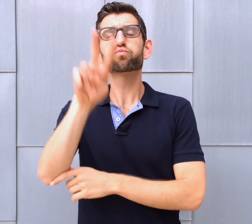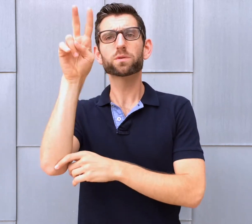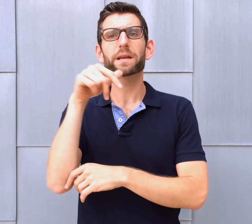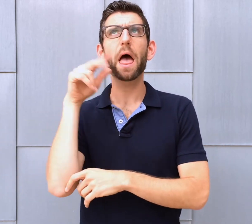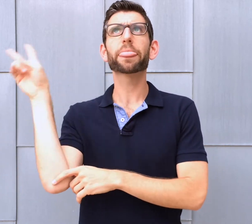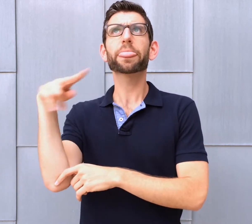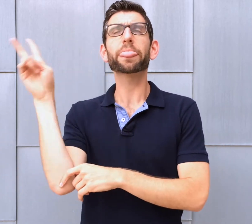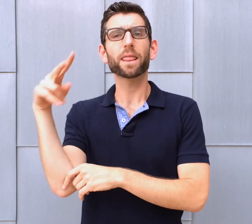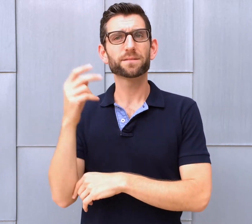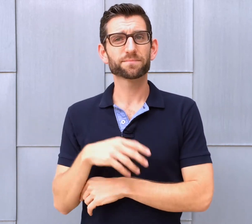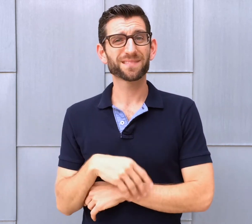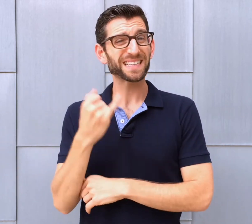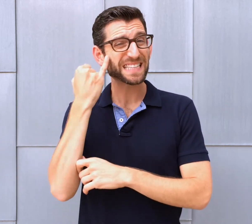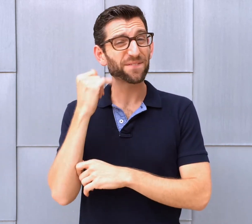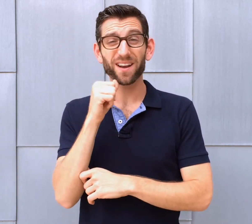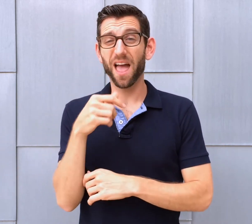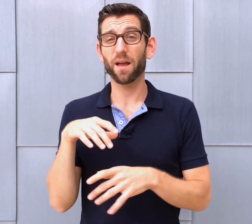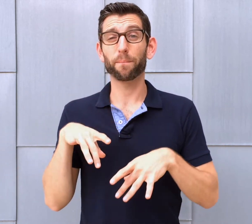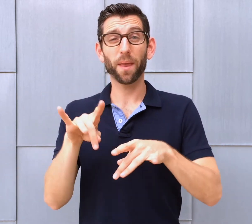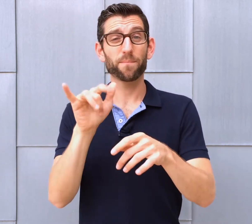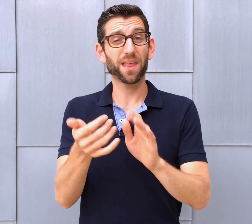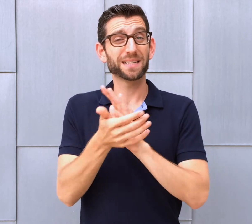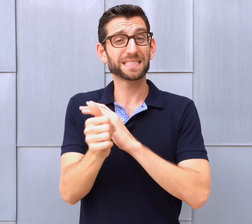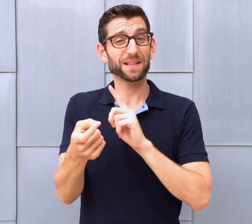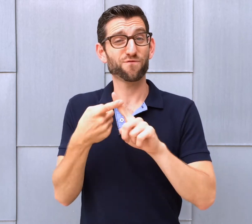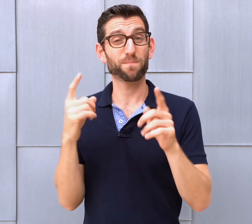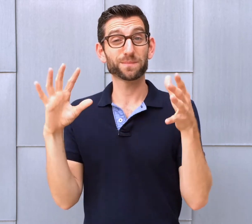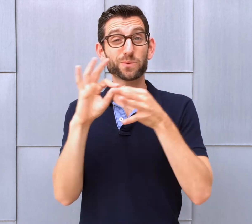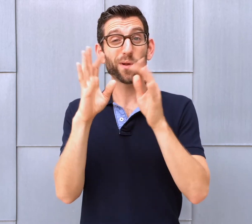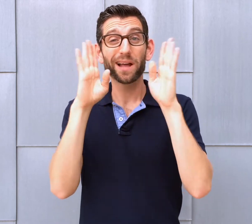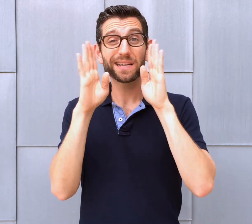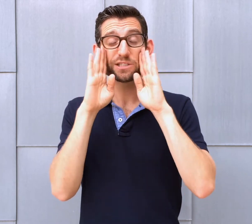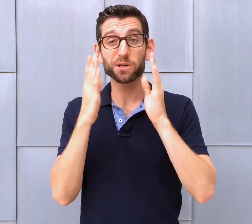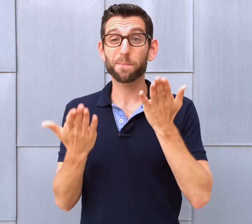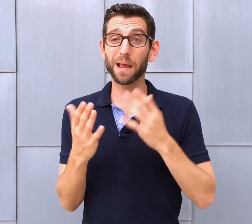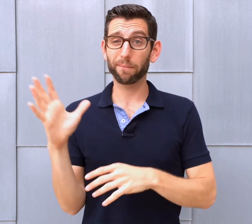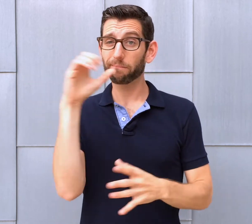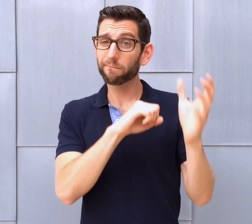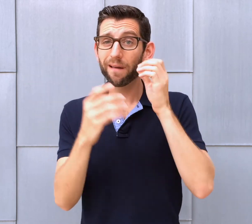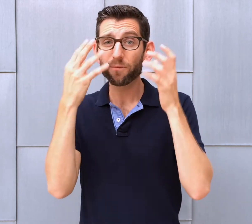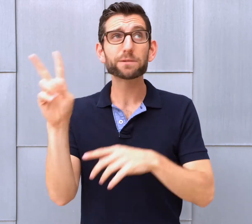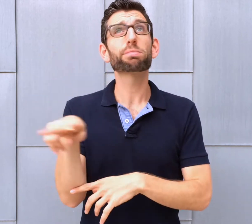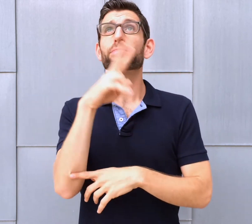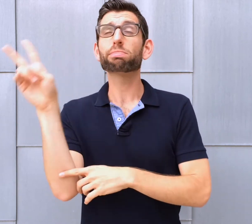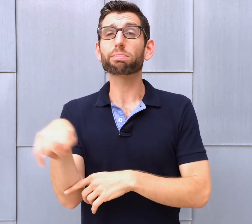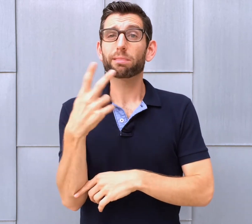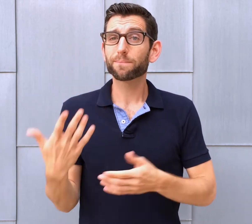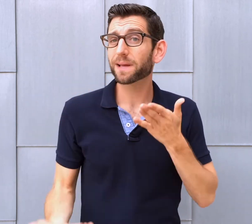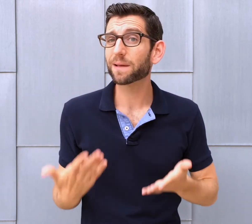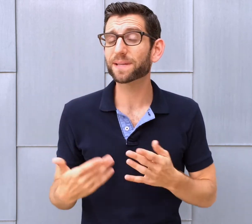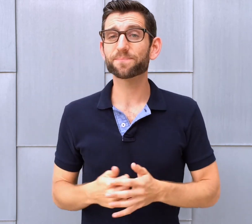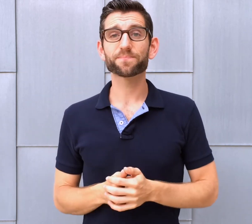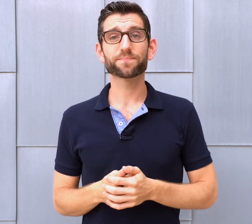And they won't be looking so much at things that are not important. If deaf babies don't pick up on that skill from joint attention, they may miss out on important information in school.